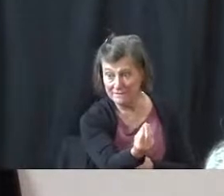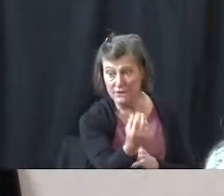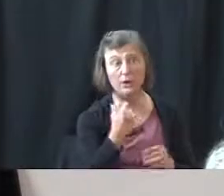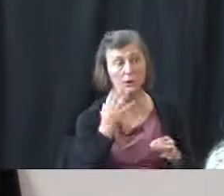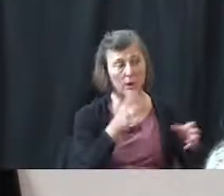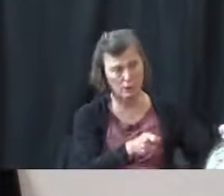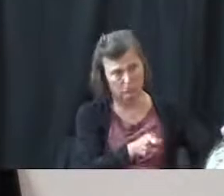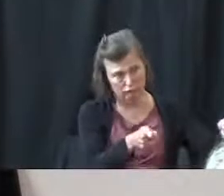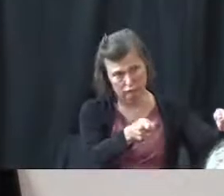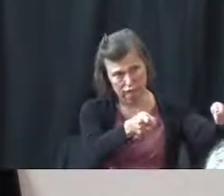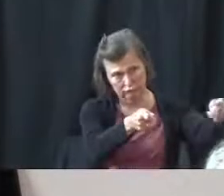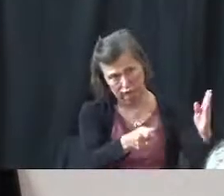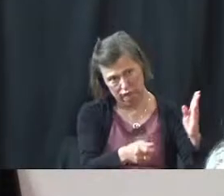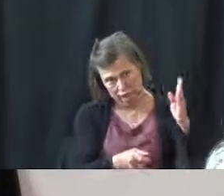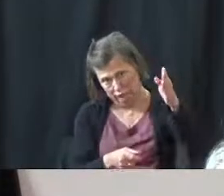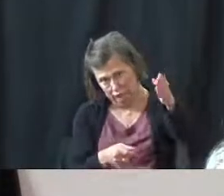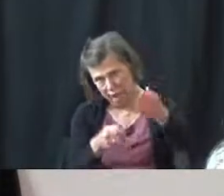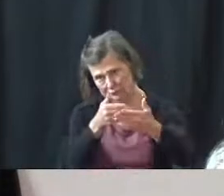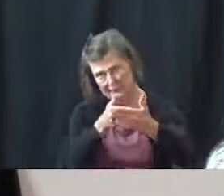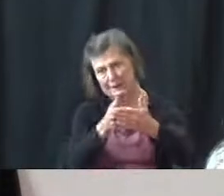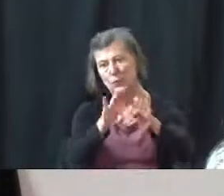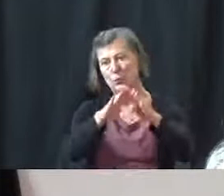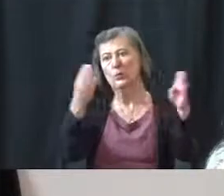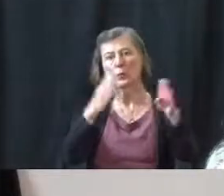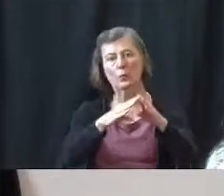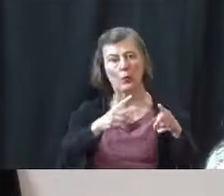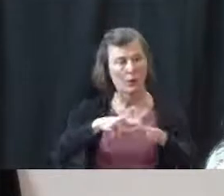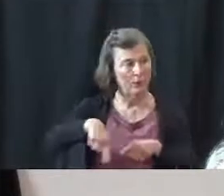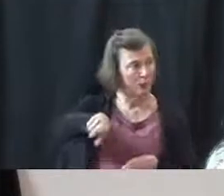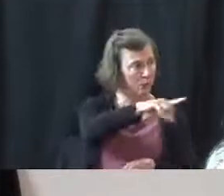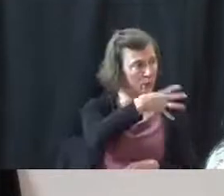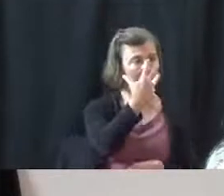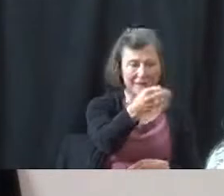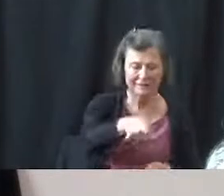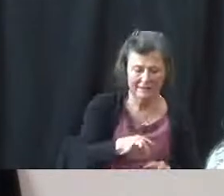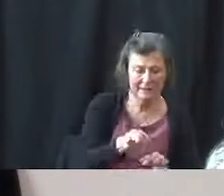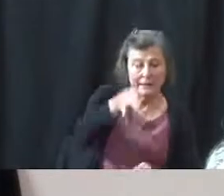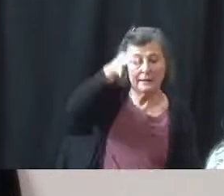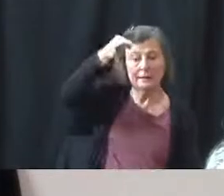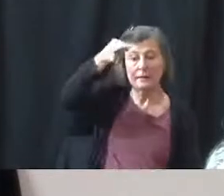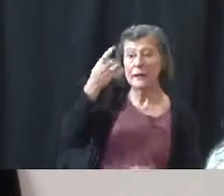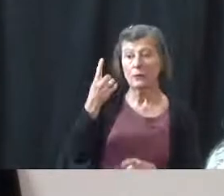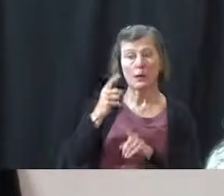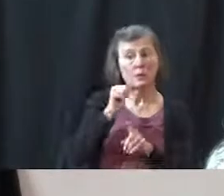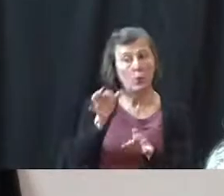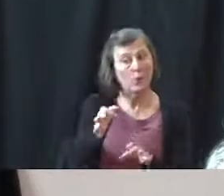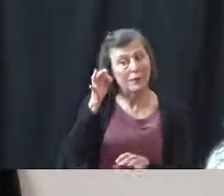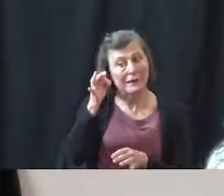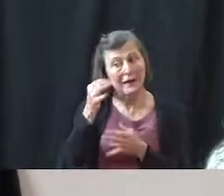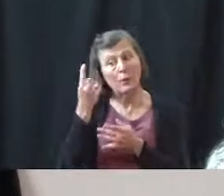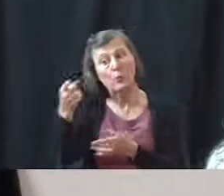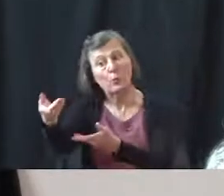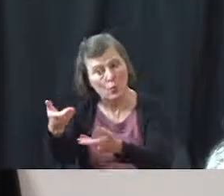flowers out right by the door when you leave today, take a flower. But, don't take the flower that you brought, if you brought one.